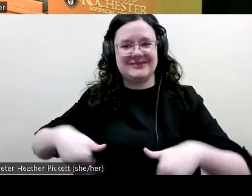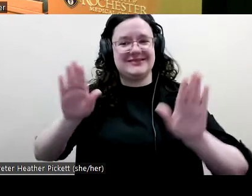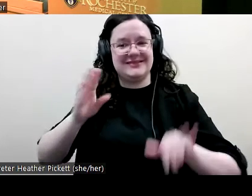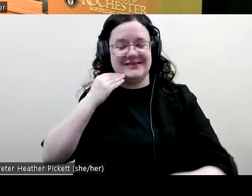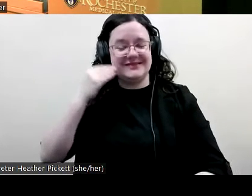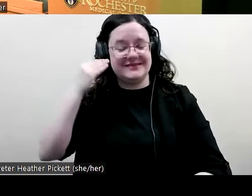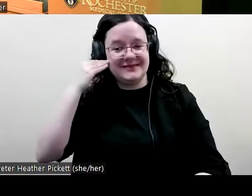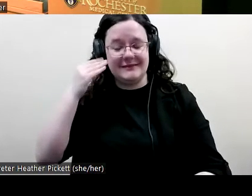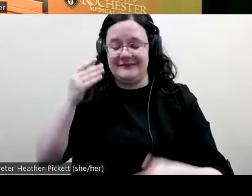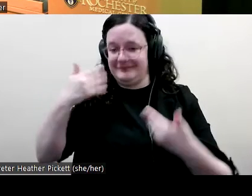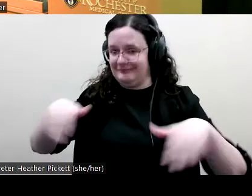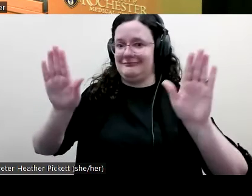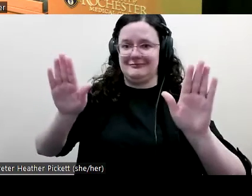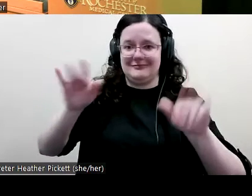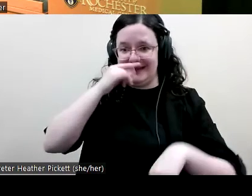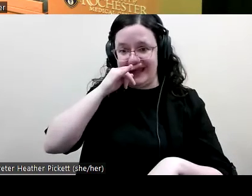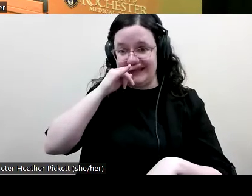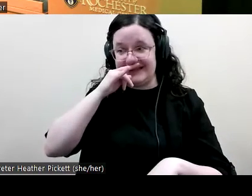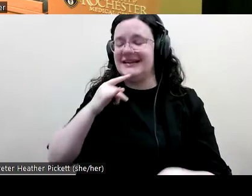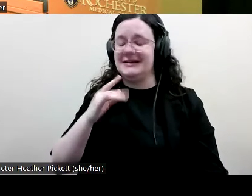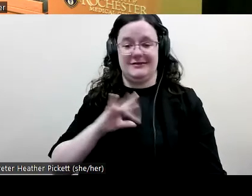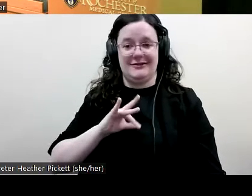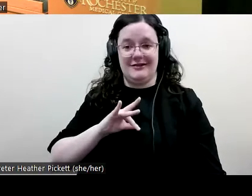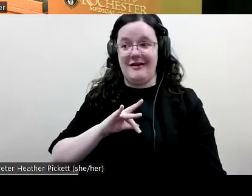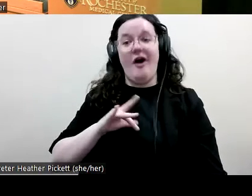you come home and your house is the same way as when you left um so you're looking forward to that